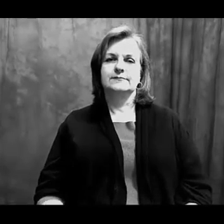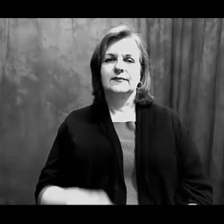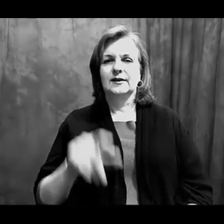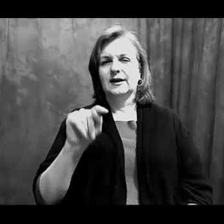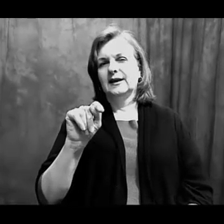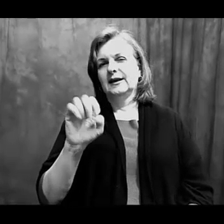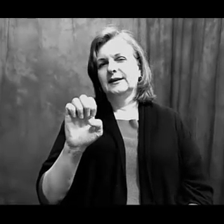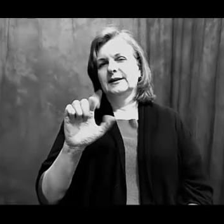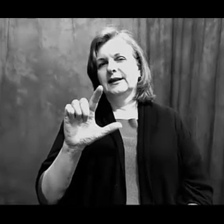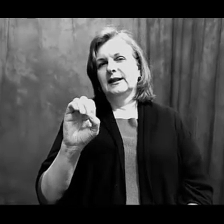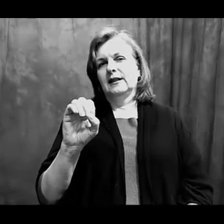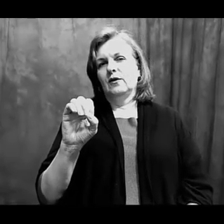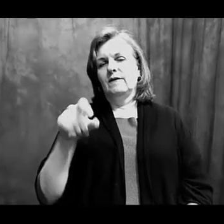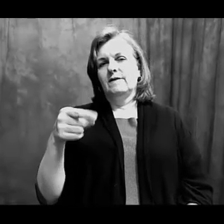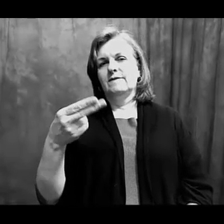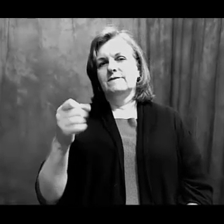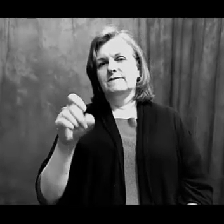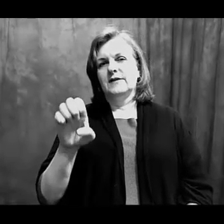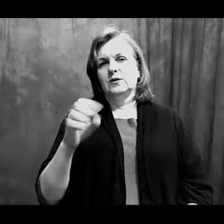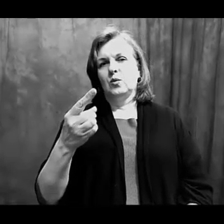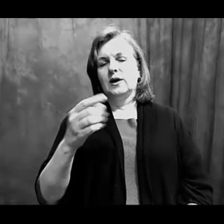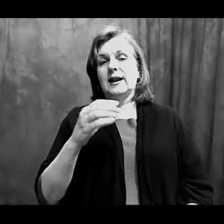telophase 1 and cytokinesis 1